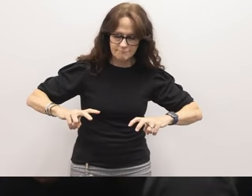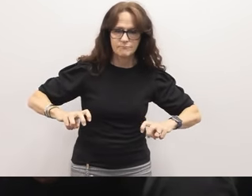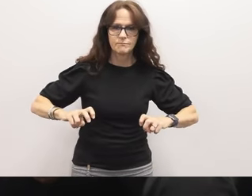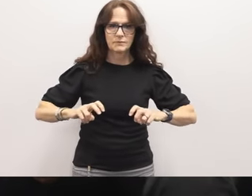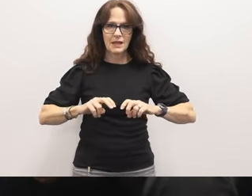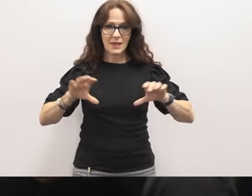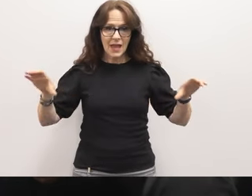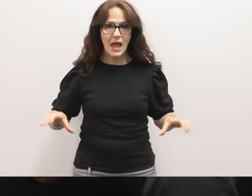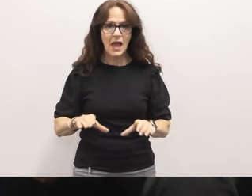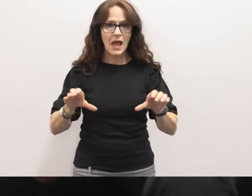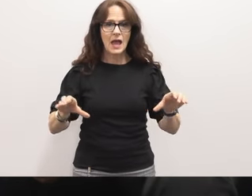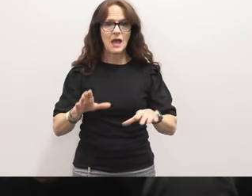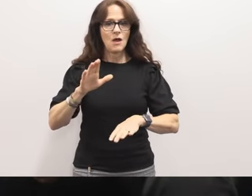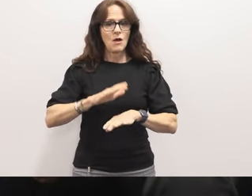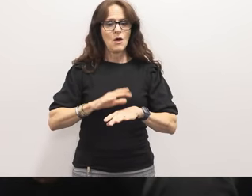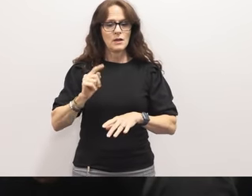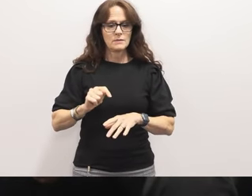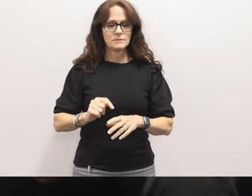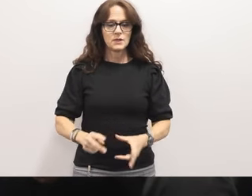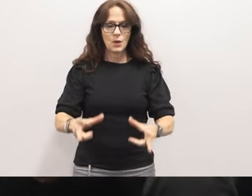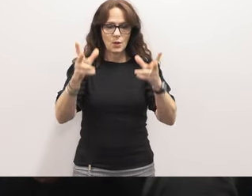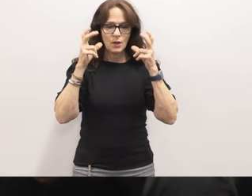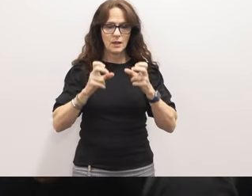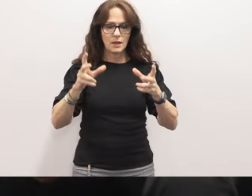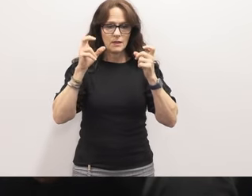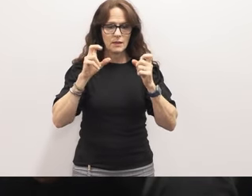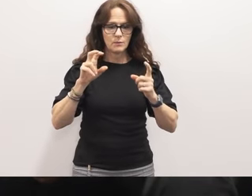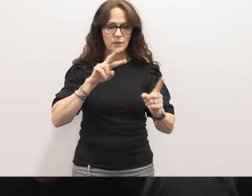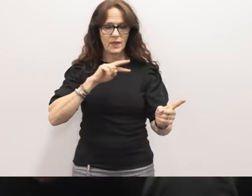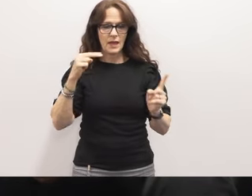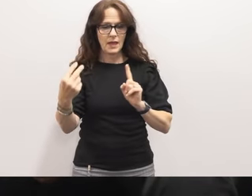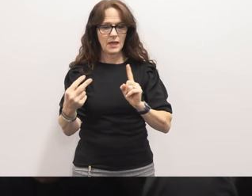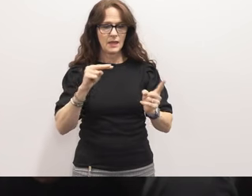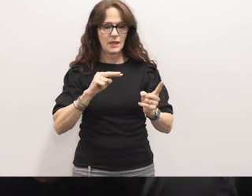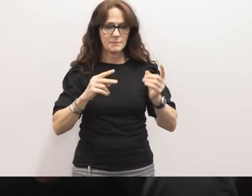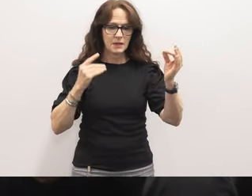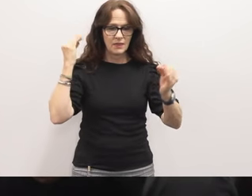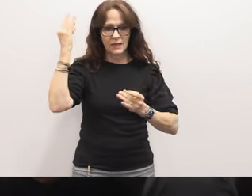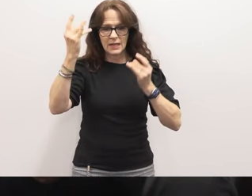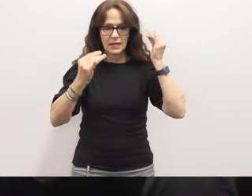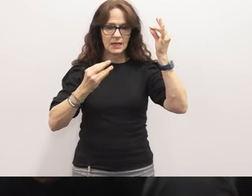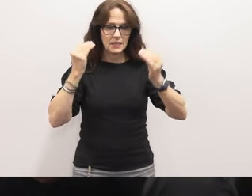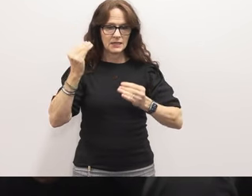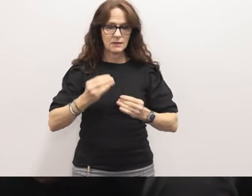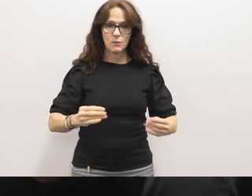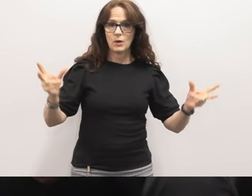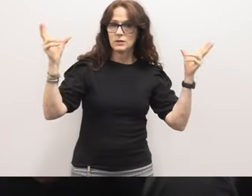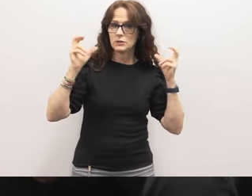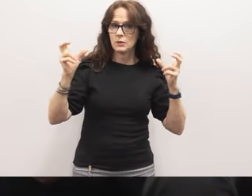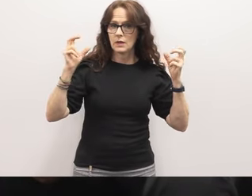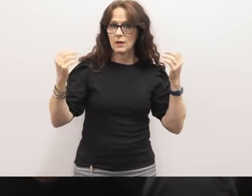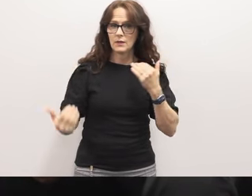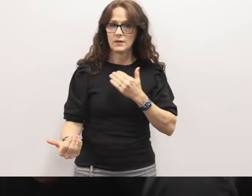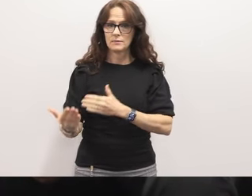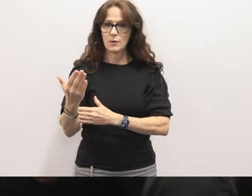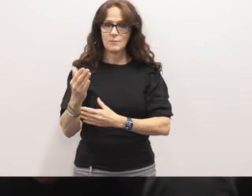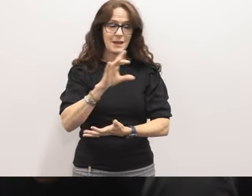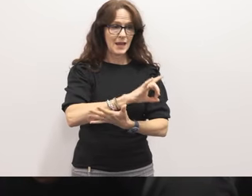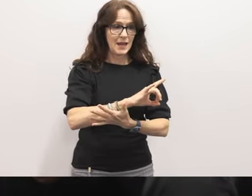So I hope you'll listen with that kind of new lens and be thinking about what you hear this morning between 8 and 10, including the stories